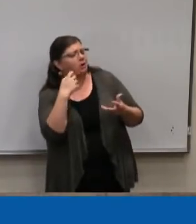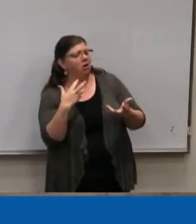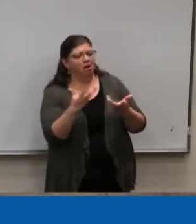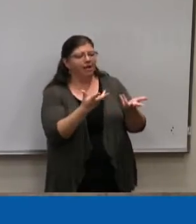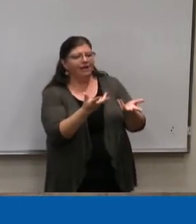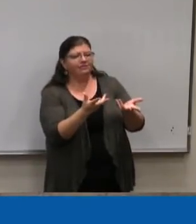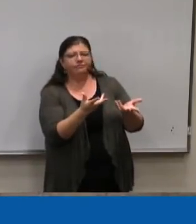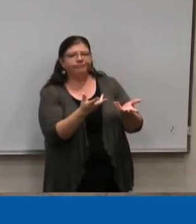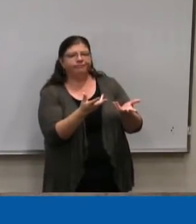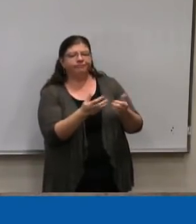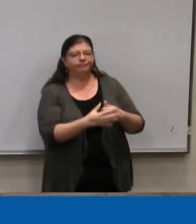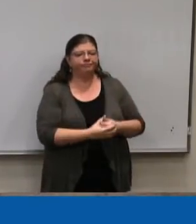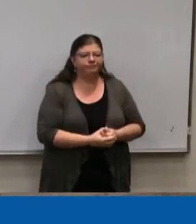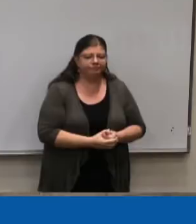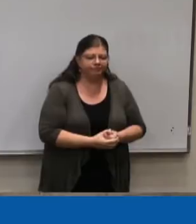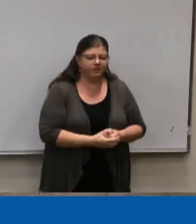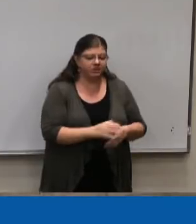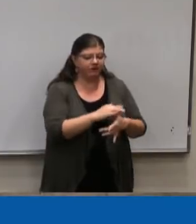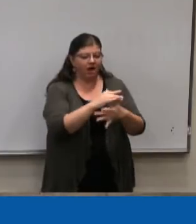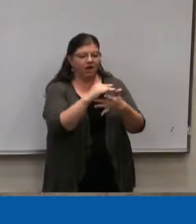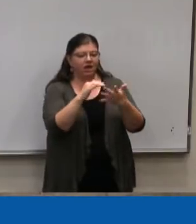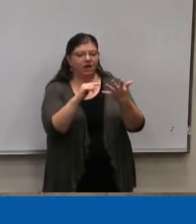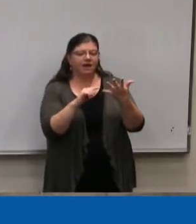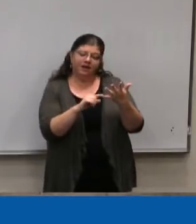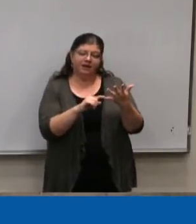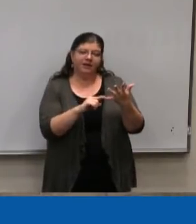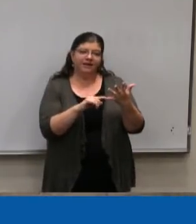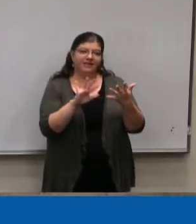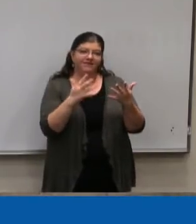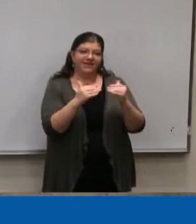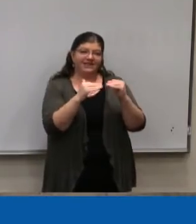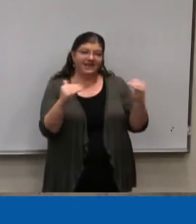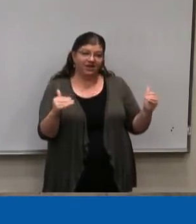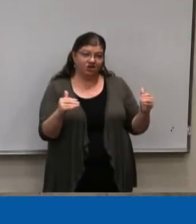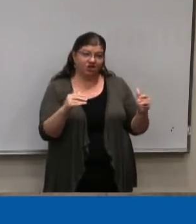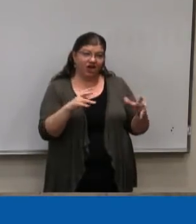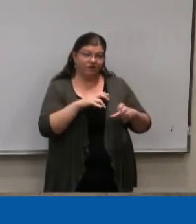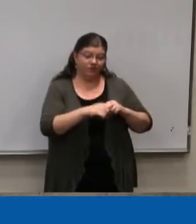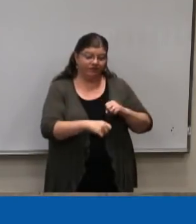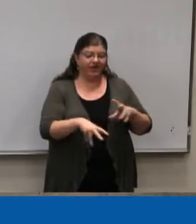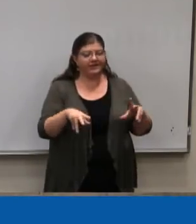So finally end up it in the fifth stage, and that's acceptance. And we've been working our way through that,